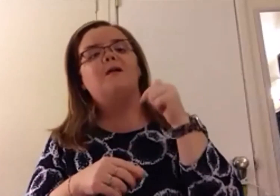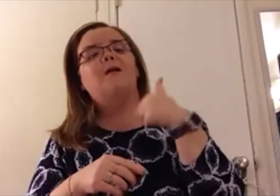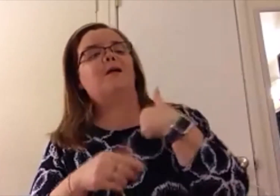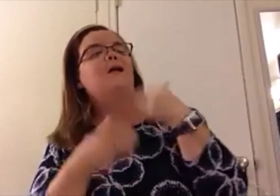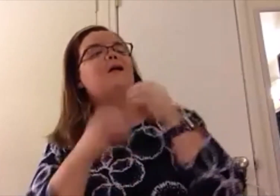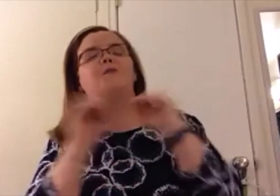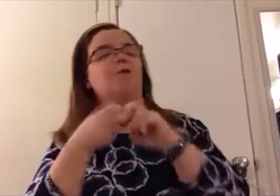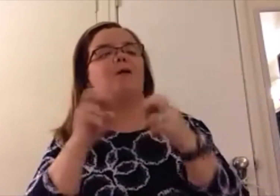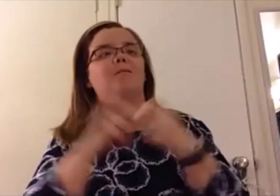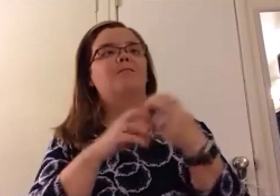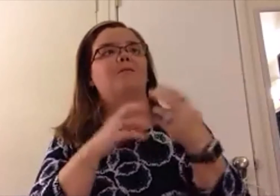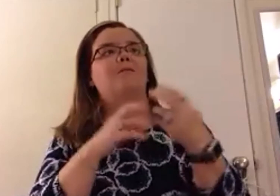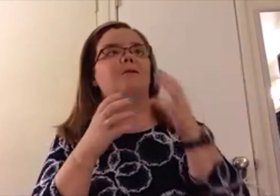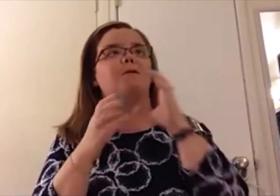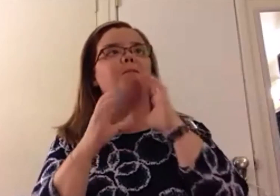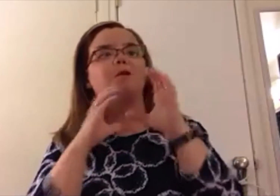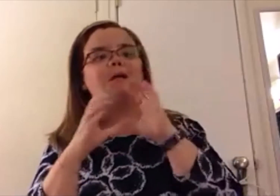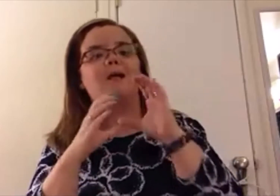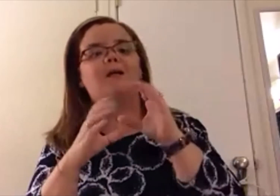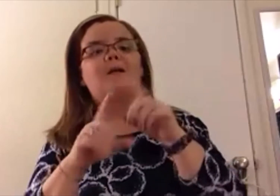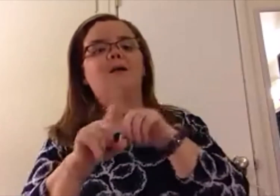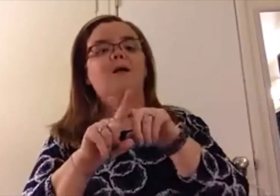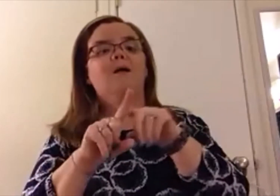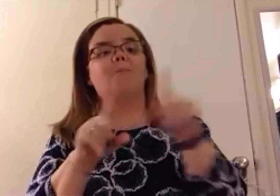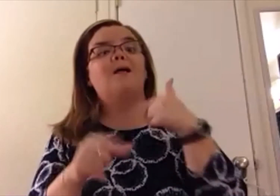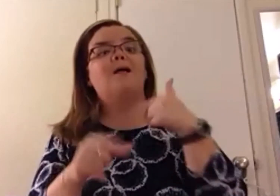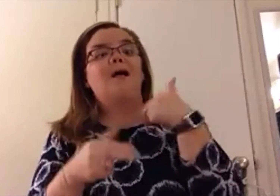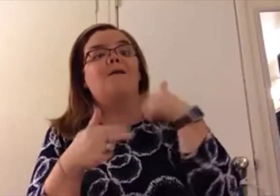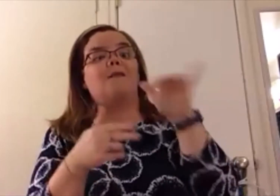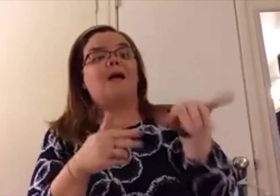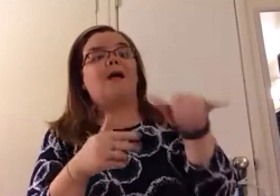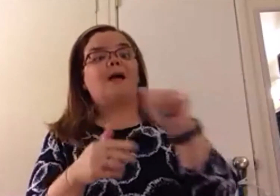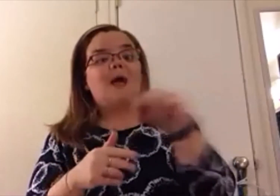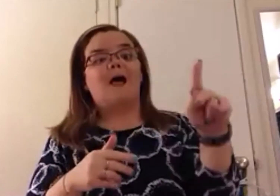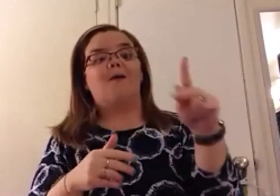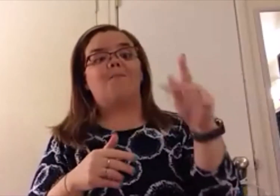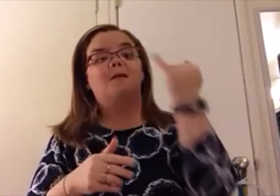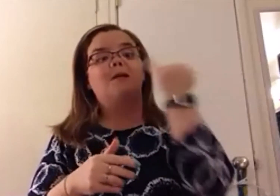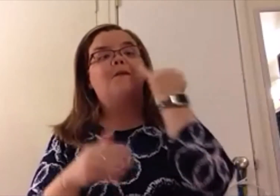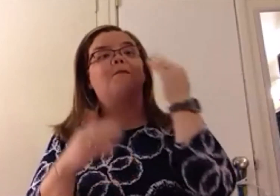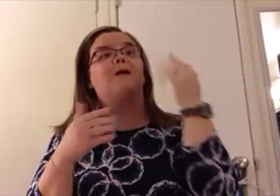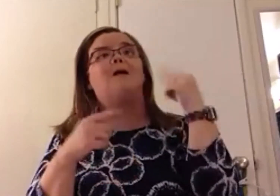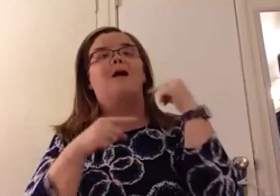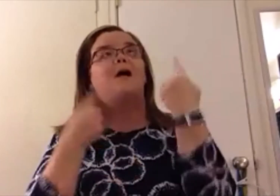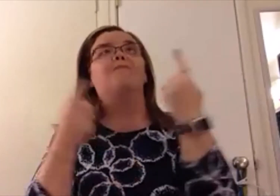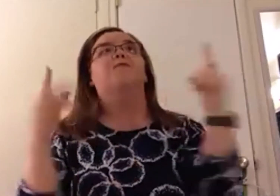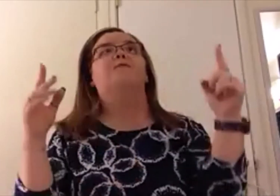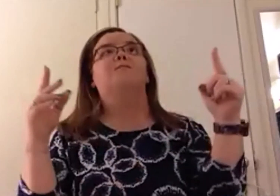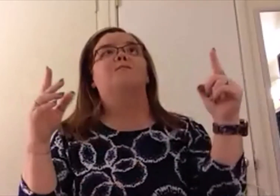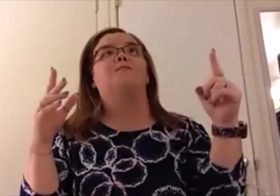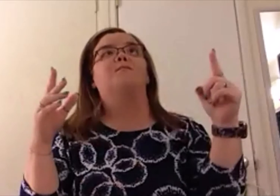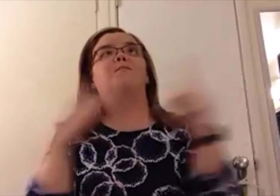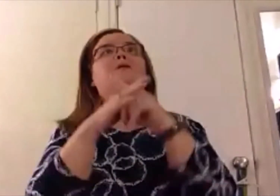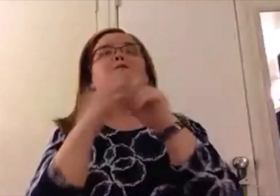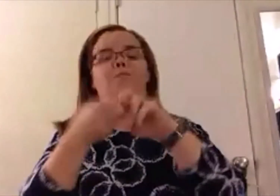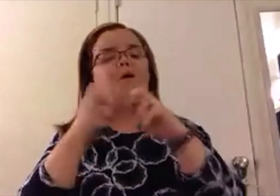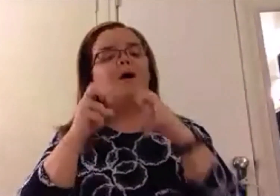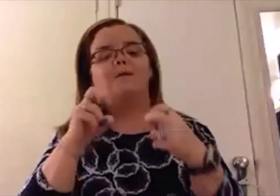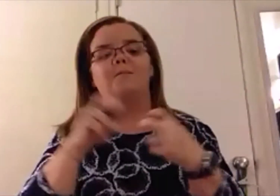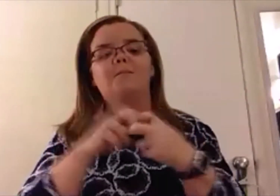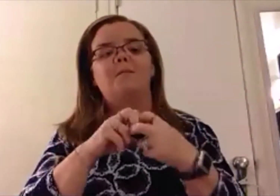and i have no problems communicating but i have that app if i ever run into a problem